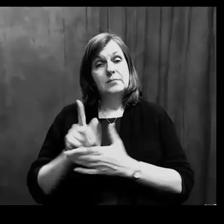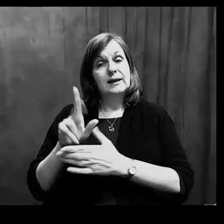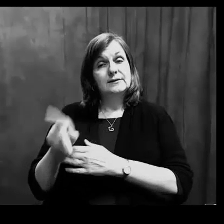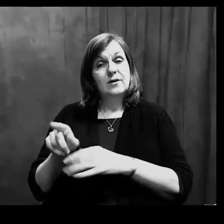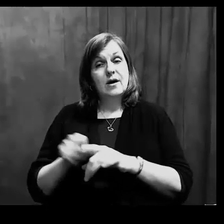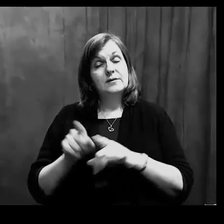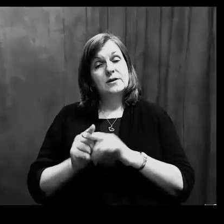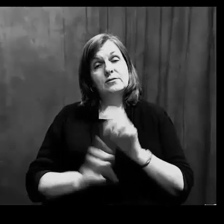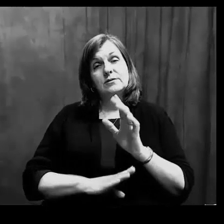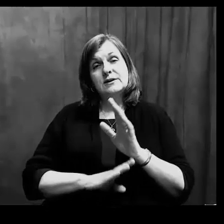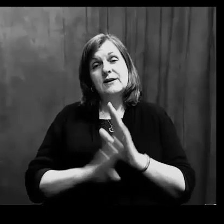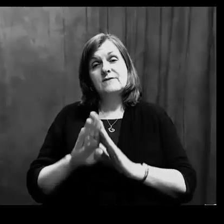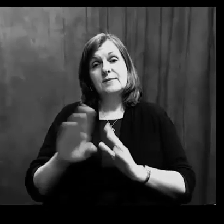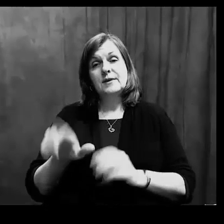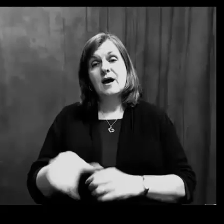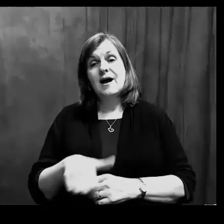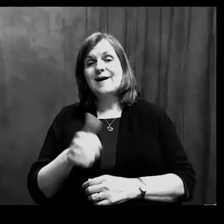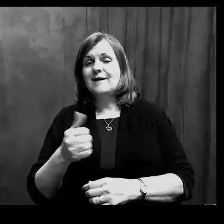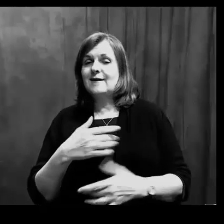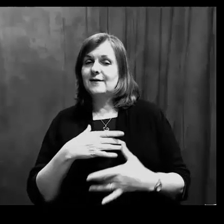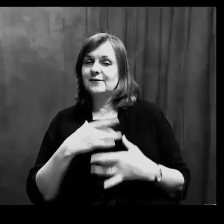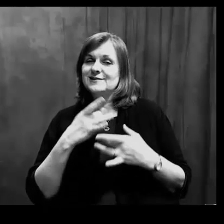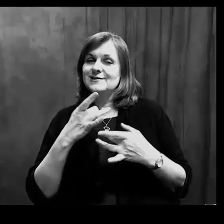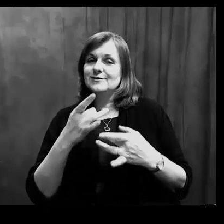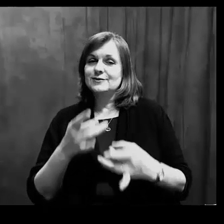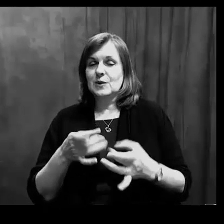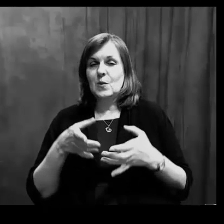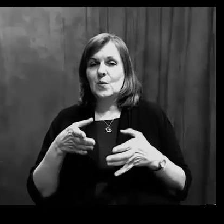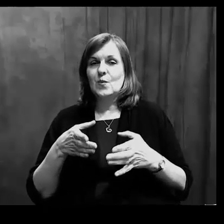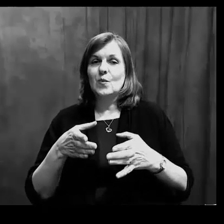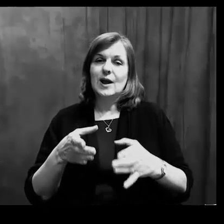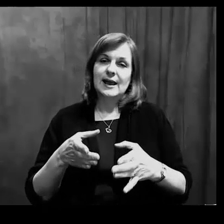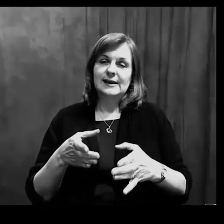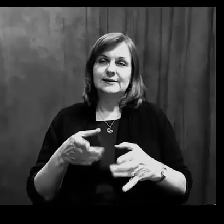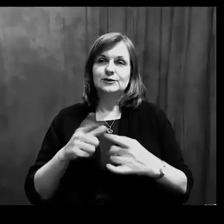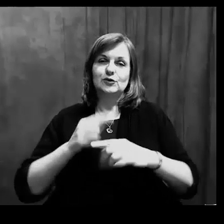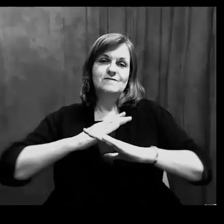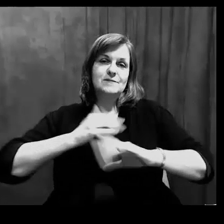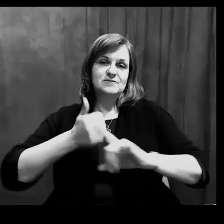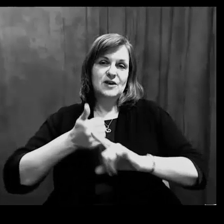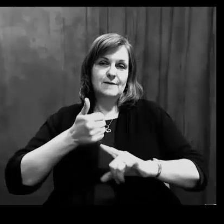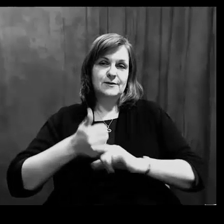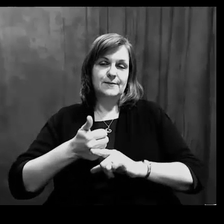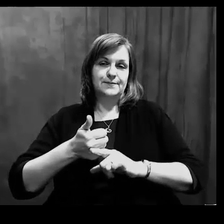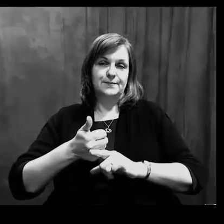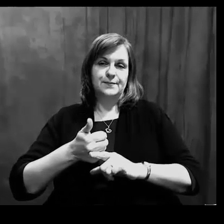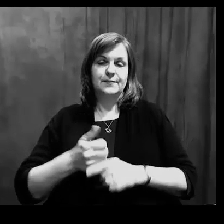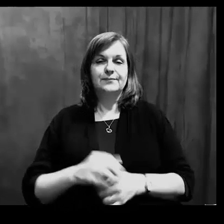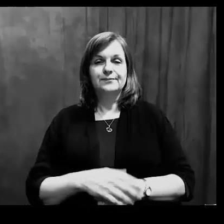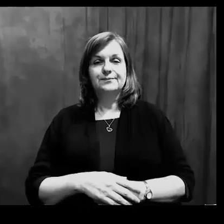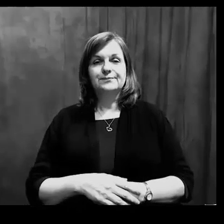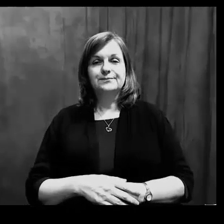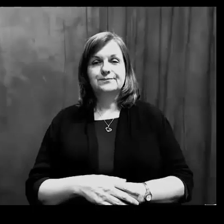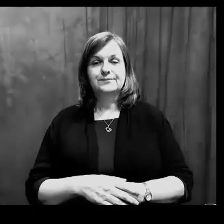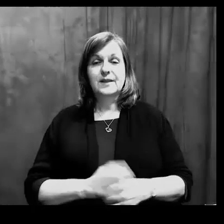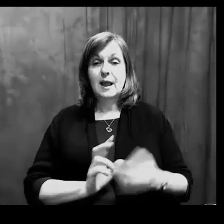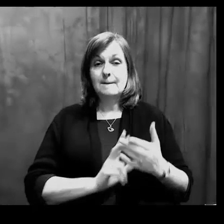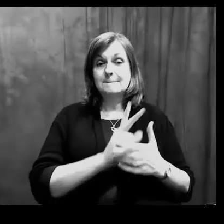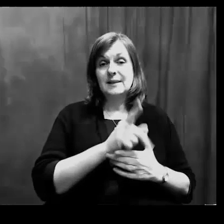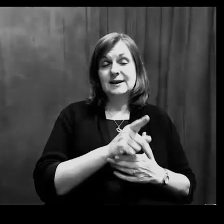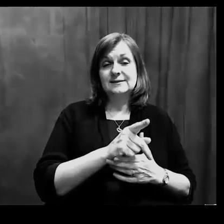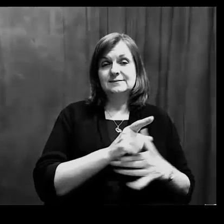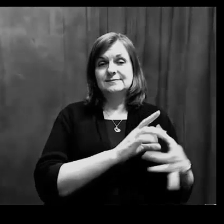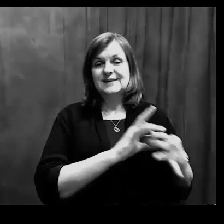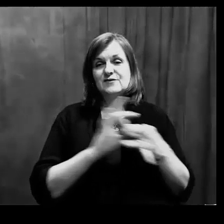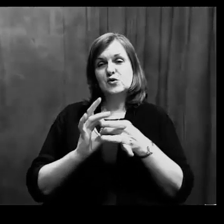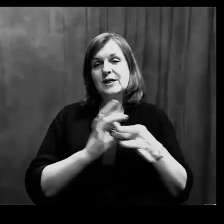but plants have also developed another very interesting mechanism -- we look at their associations with other organisms this is